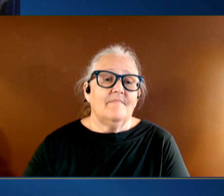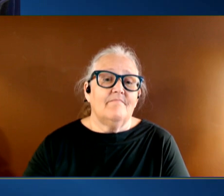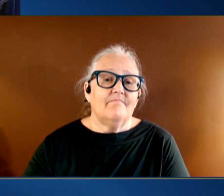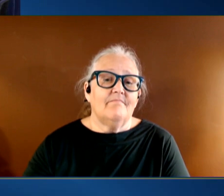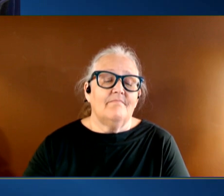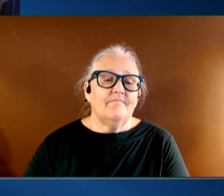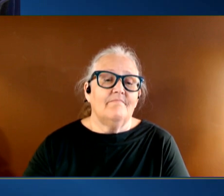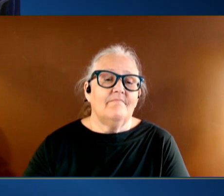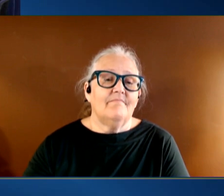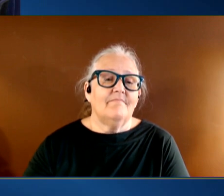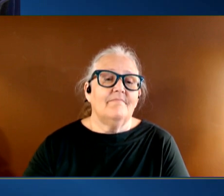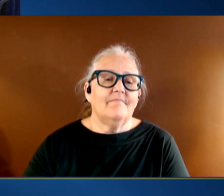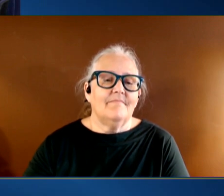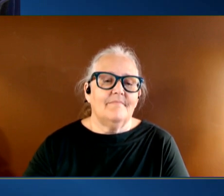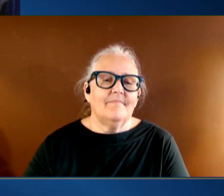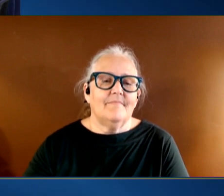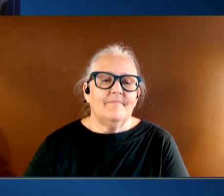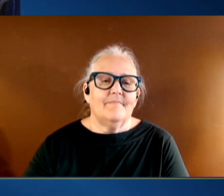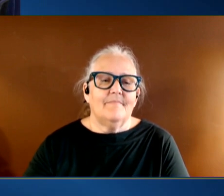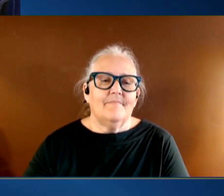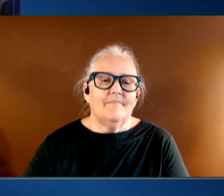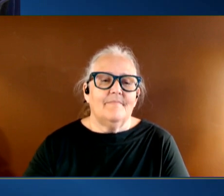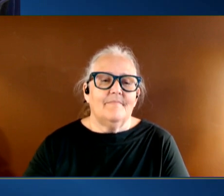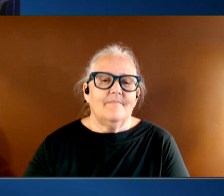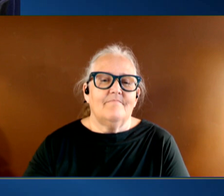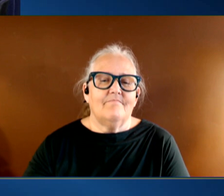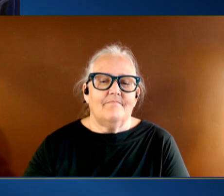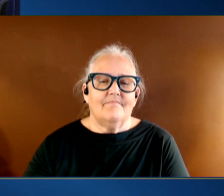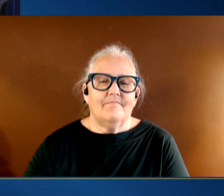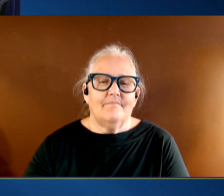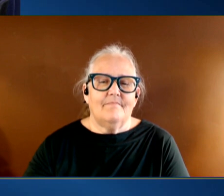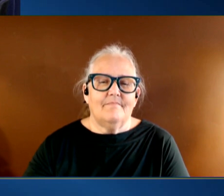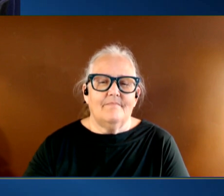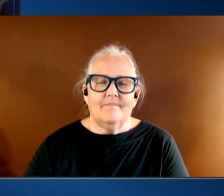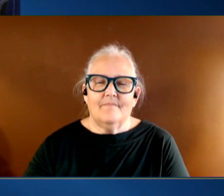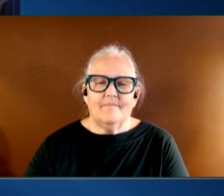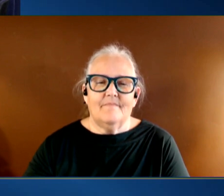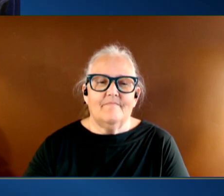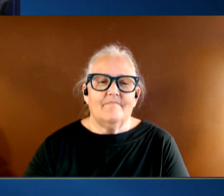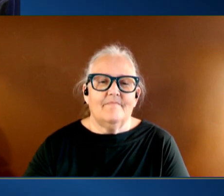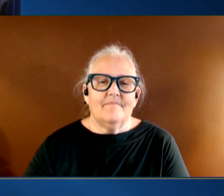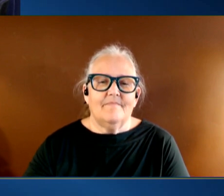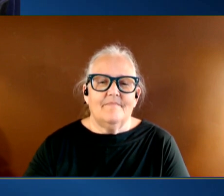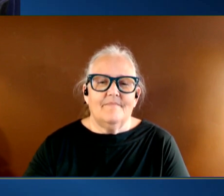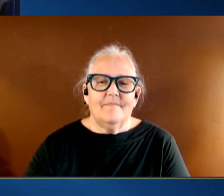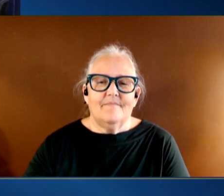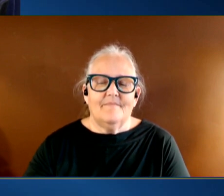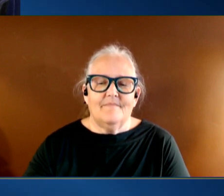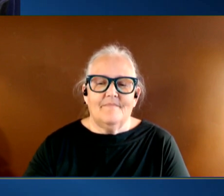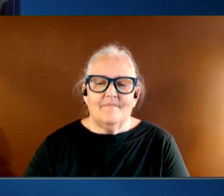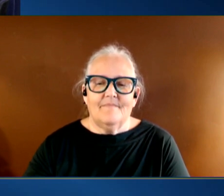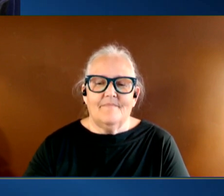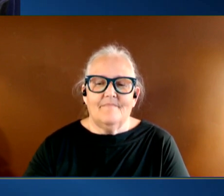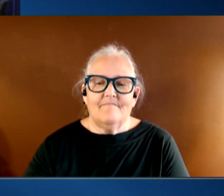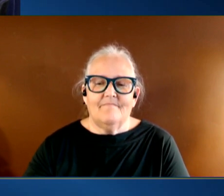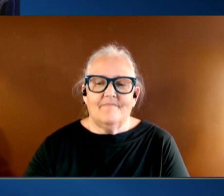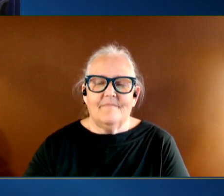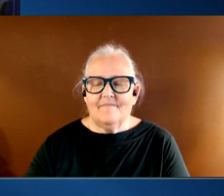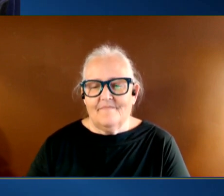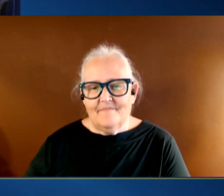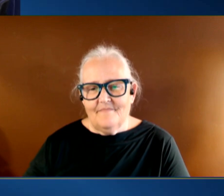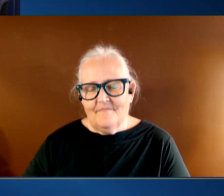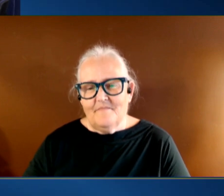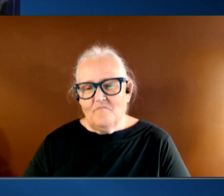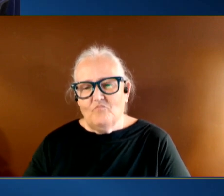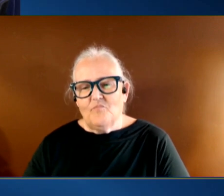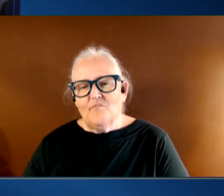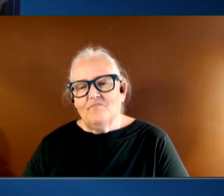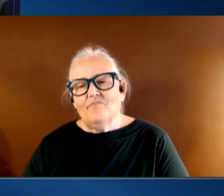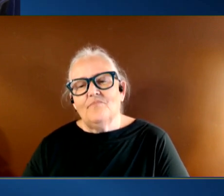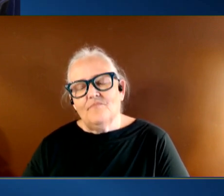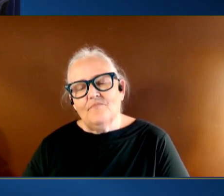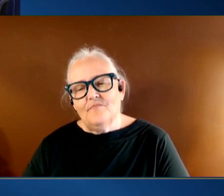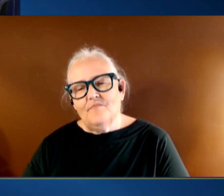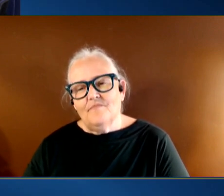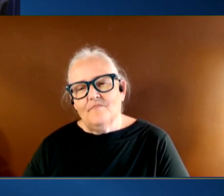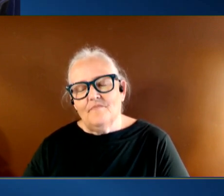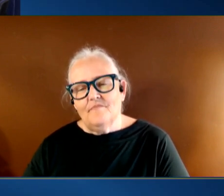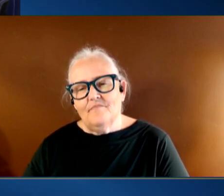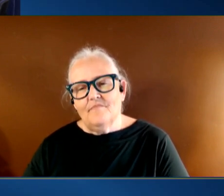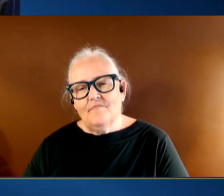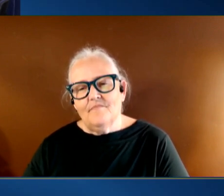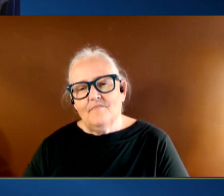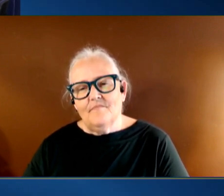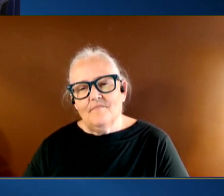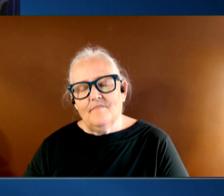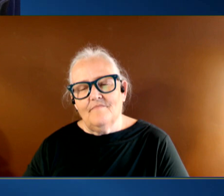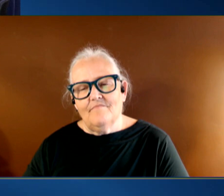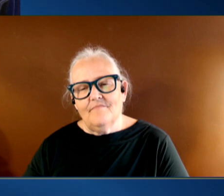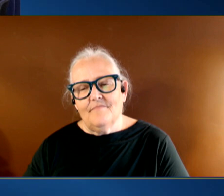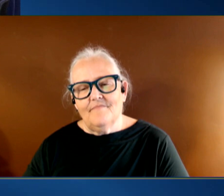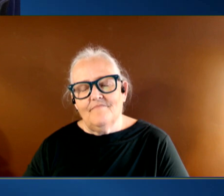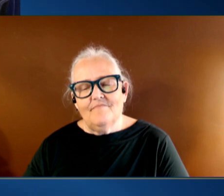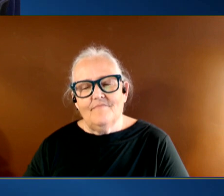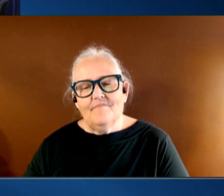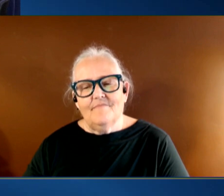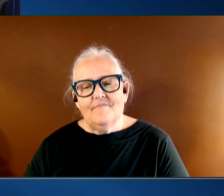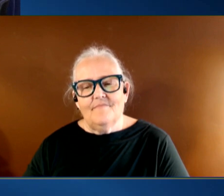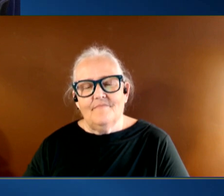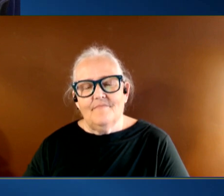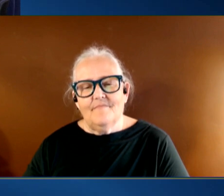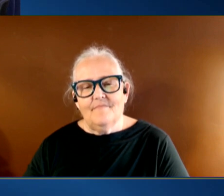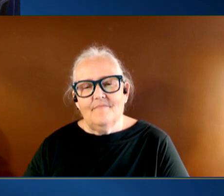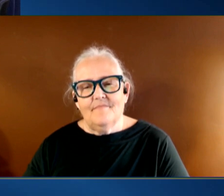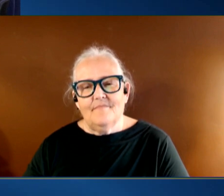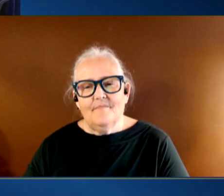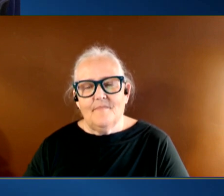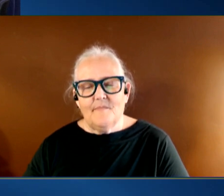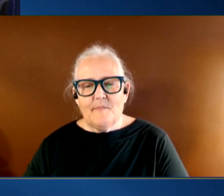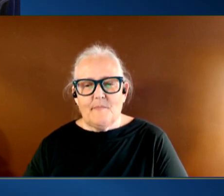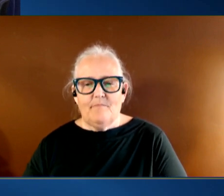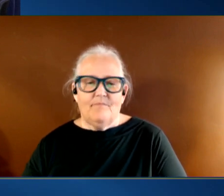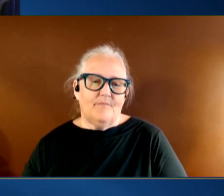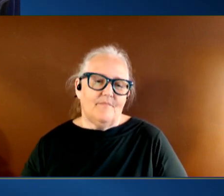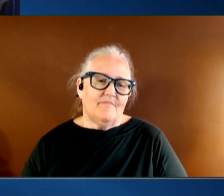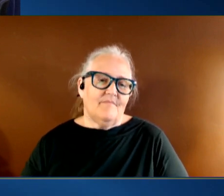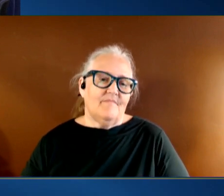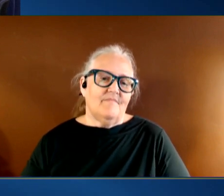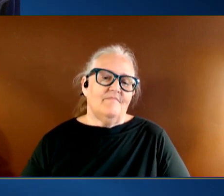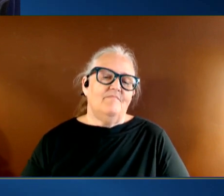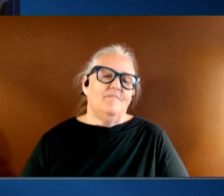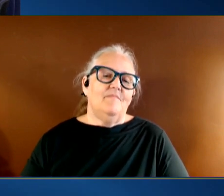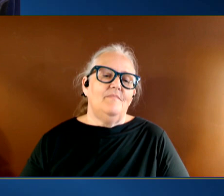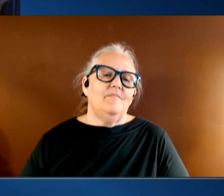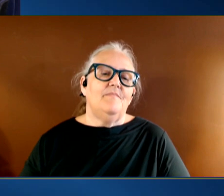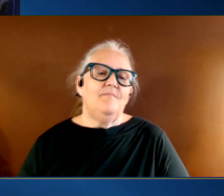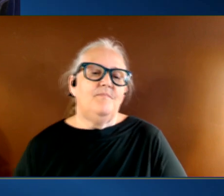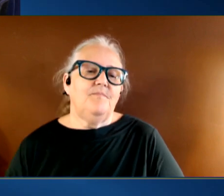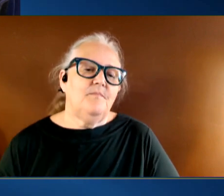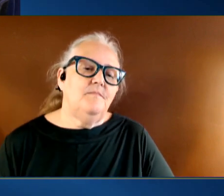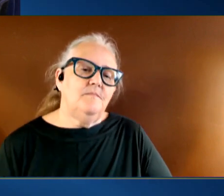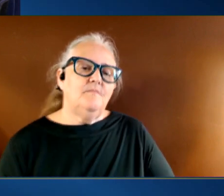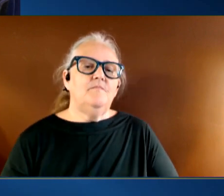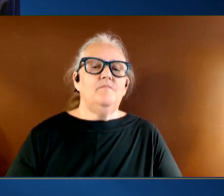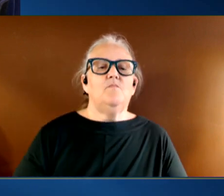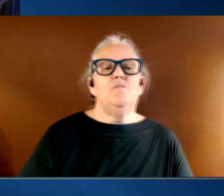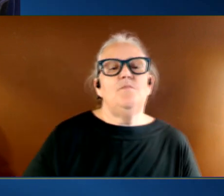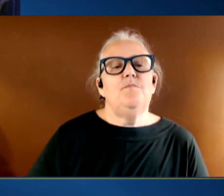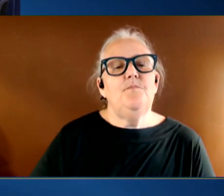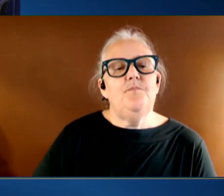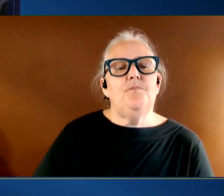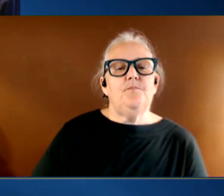Female Speaker: